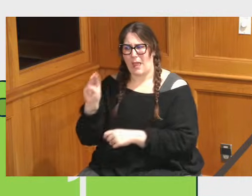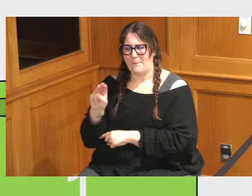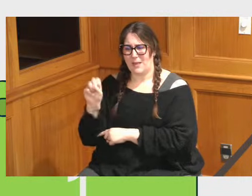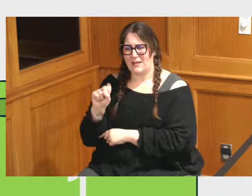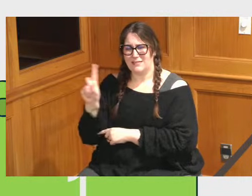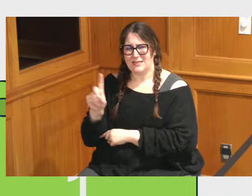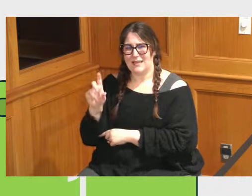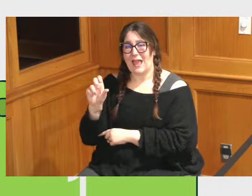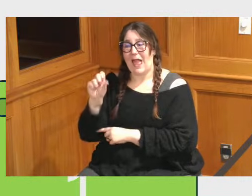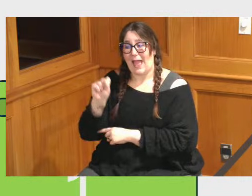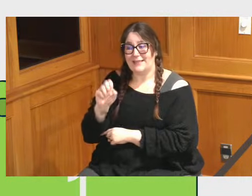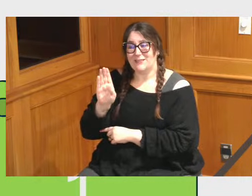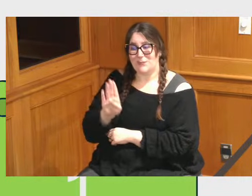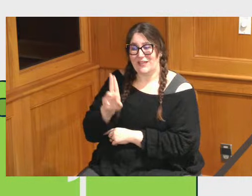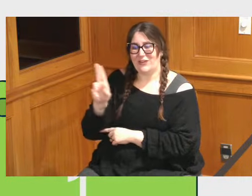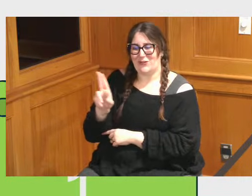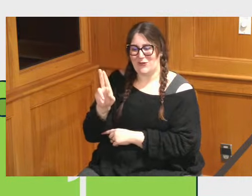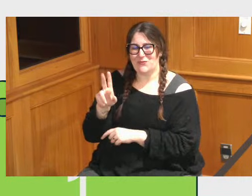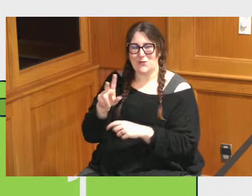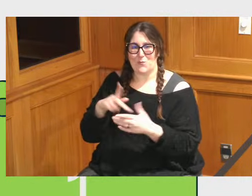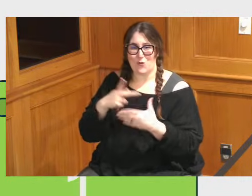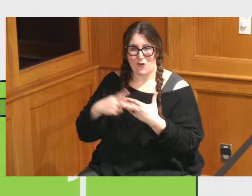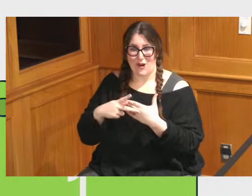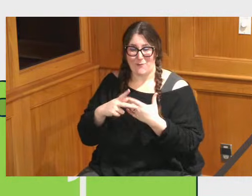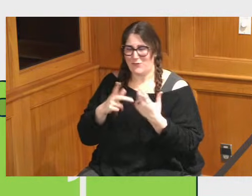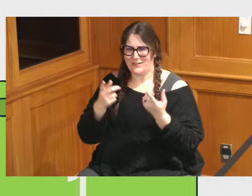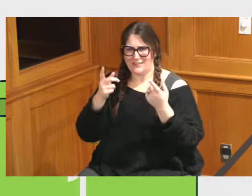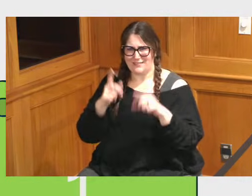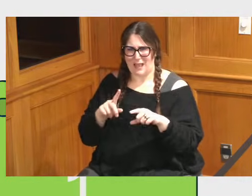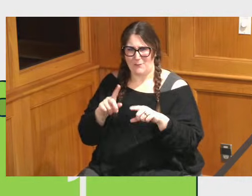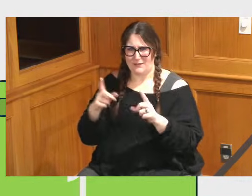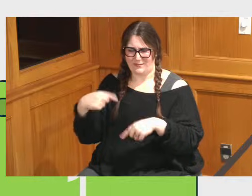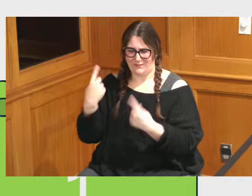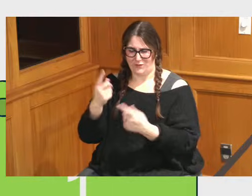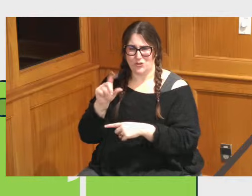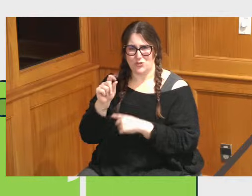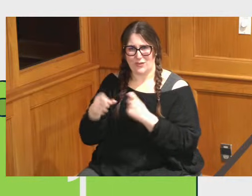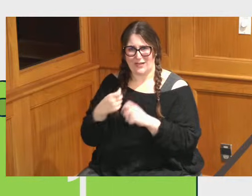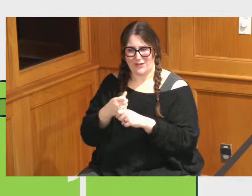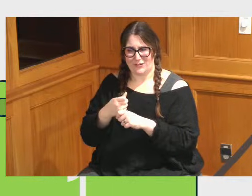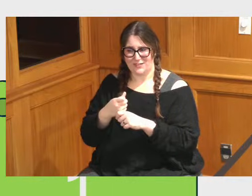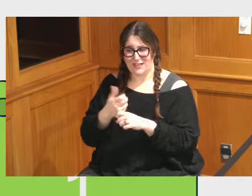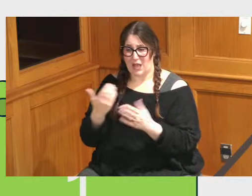which has been going on for over 20 years, and one of our new strategic risk reduction